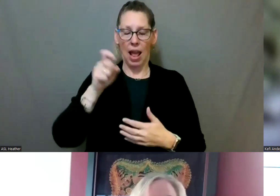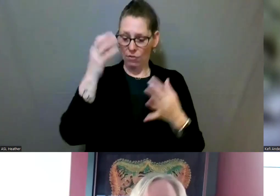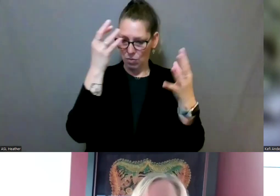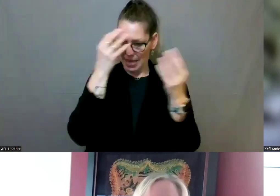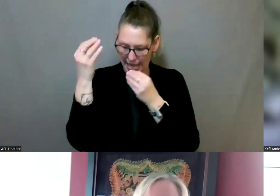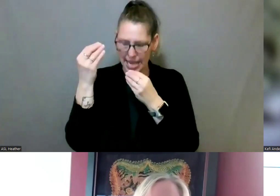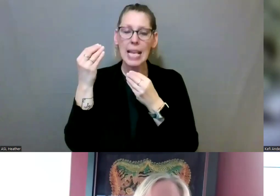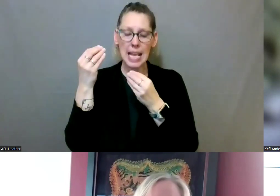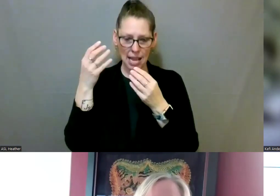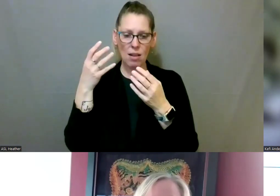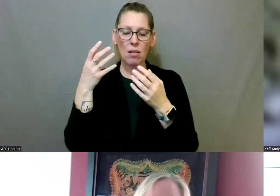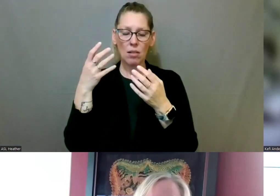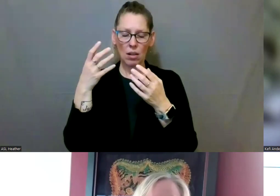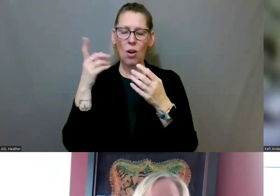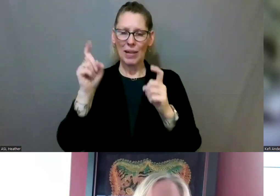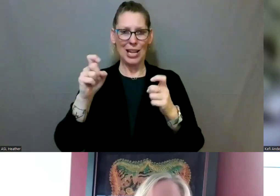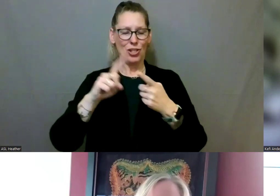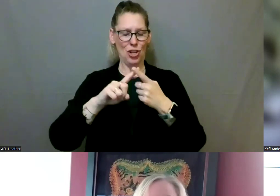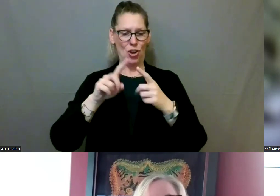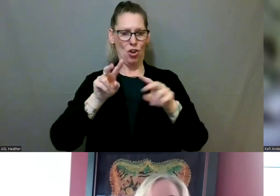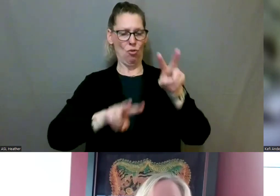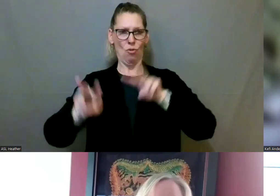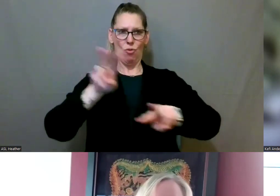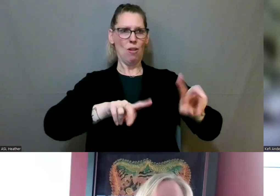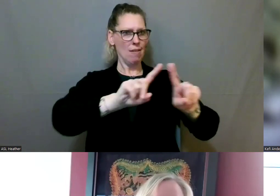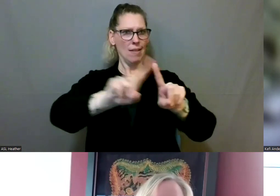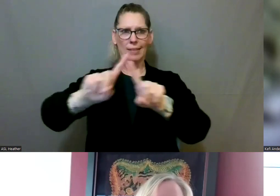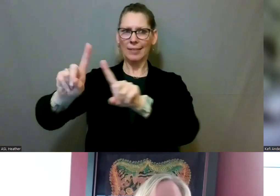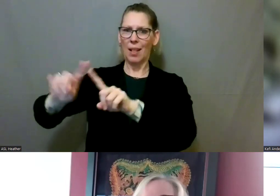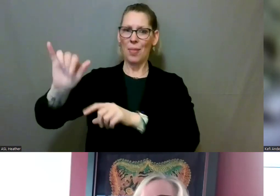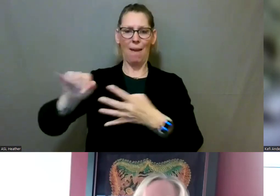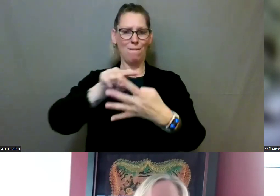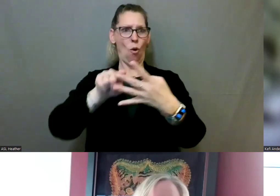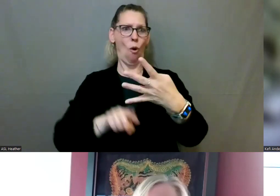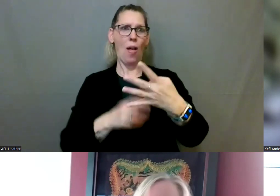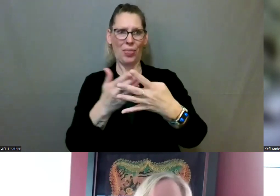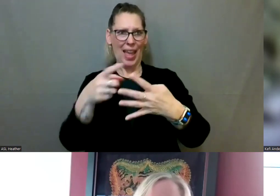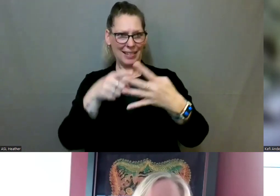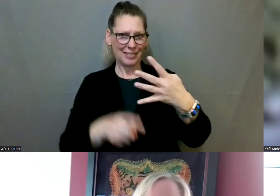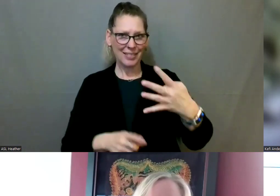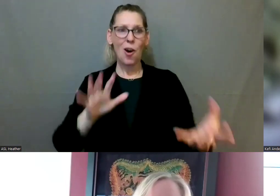that lens up of all the four, the intersection of those four things in all the decision- making